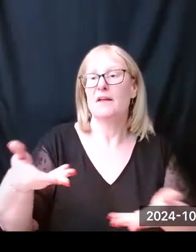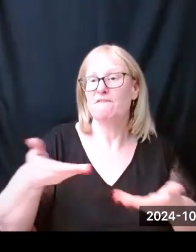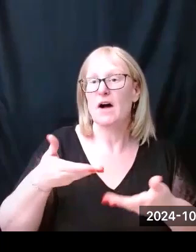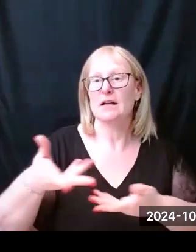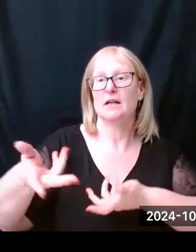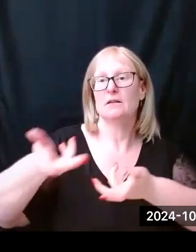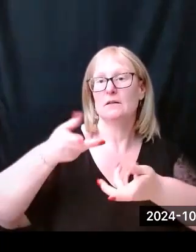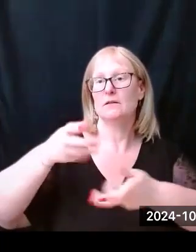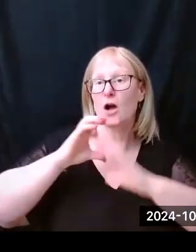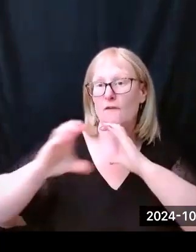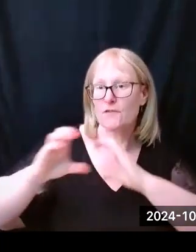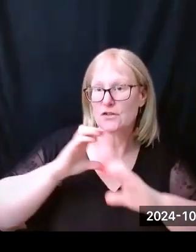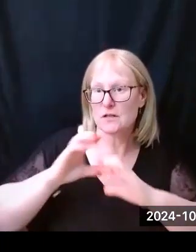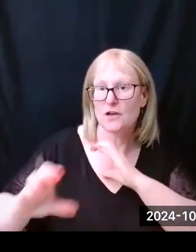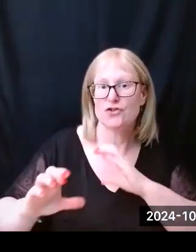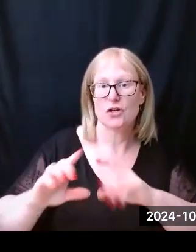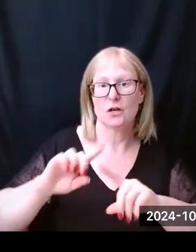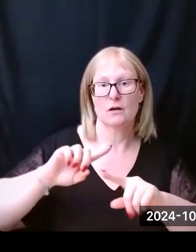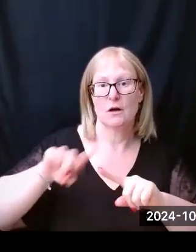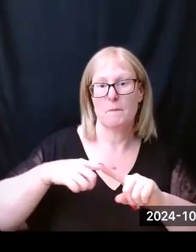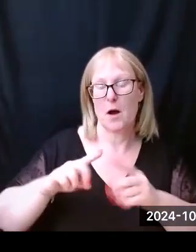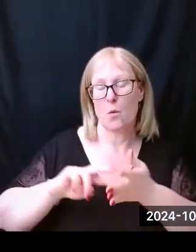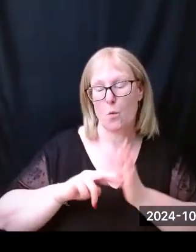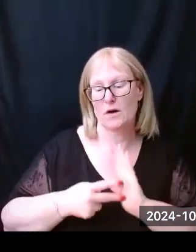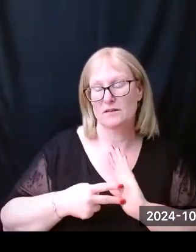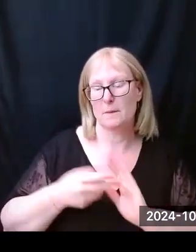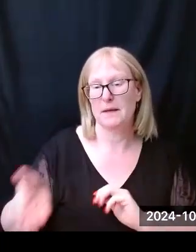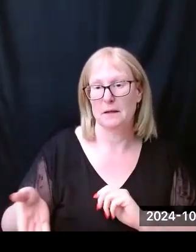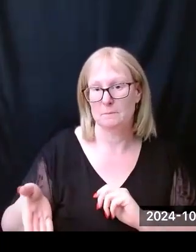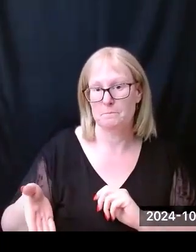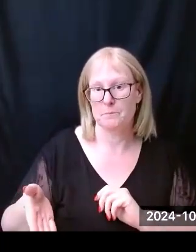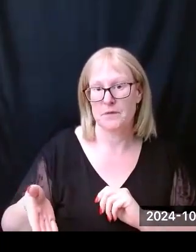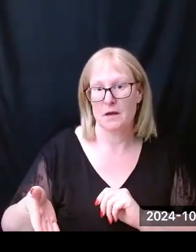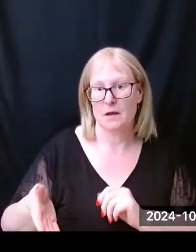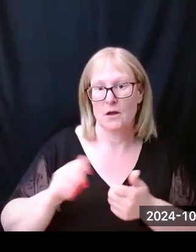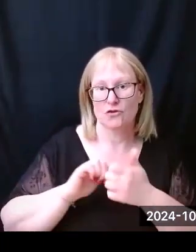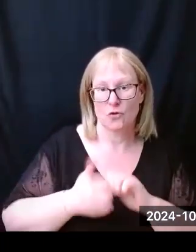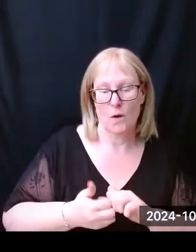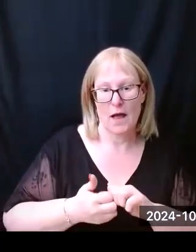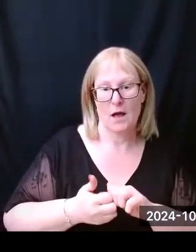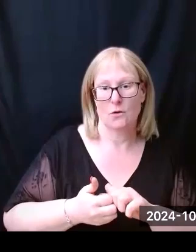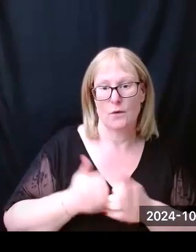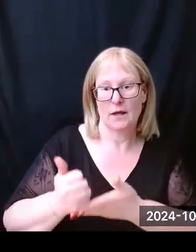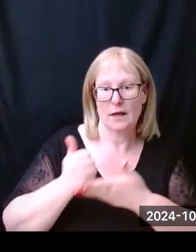what is it? And that's where we draw mindfulness to how do we help kids not just go on autopilot or copy